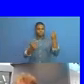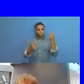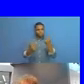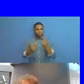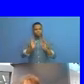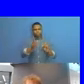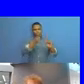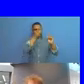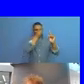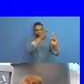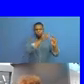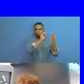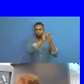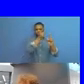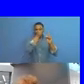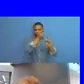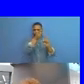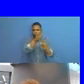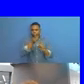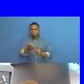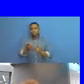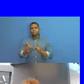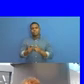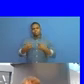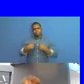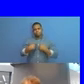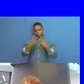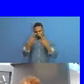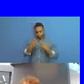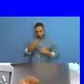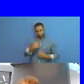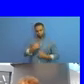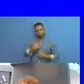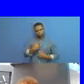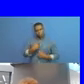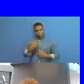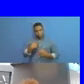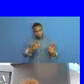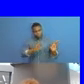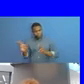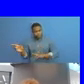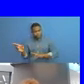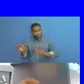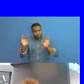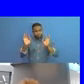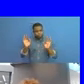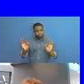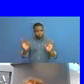that this is not your partnership, you will stop here and maybe you will go back to the matchmaking tool, find other partners